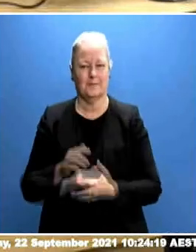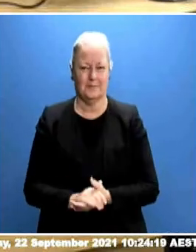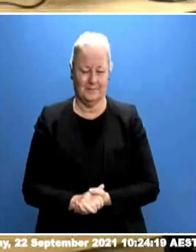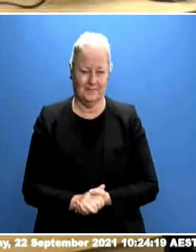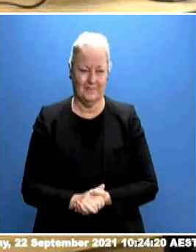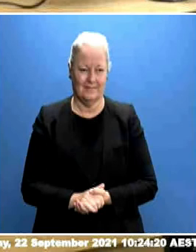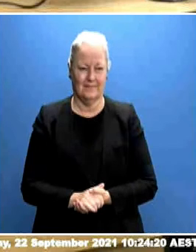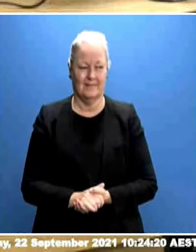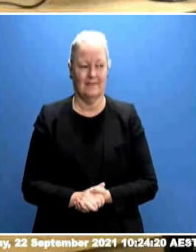Yes.